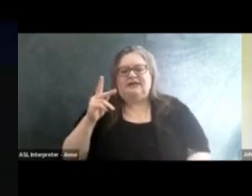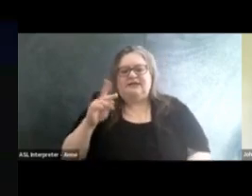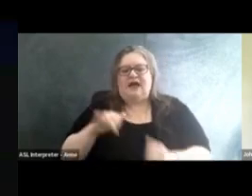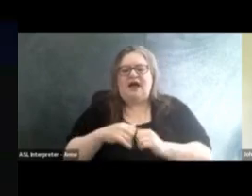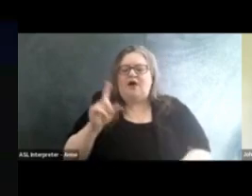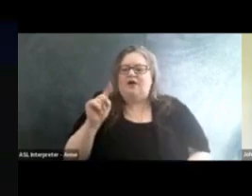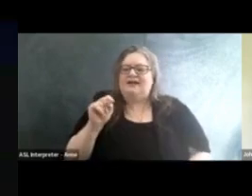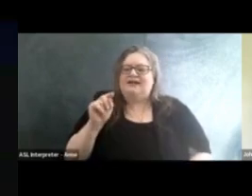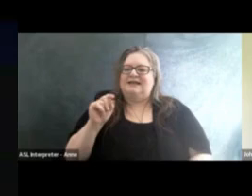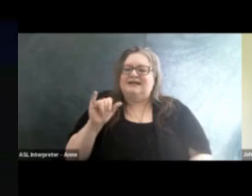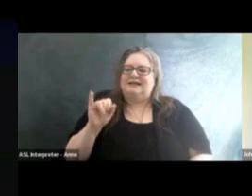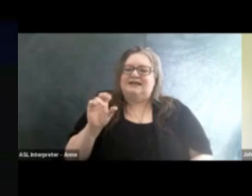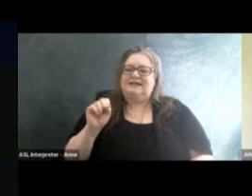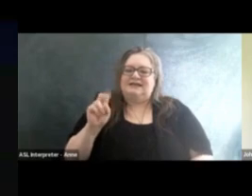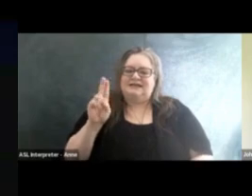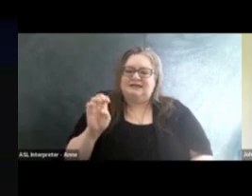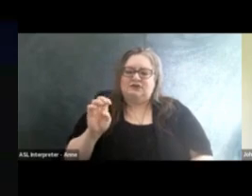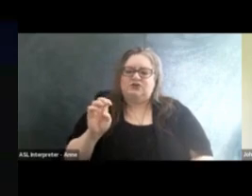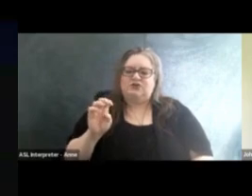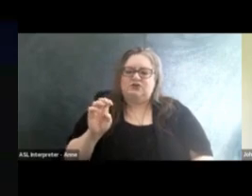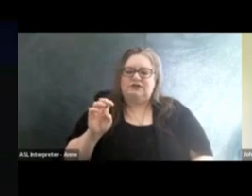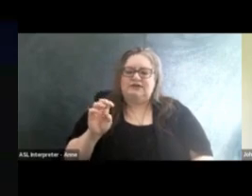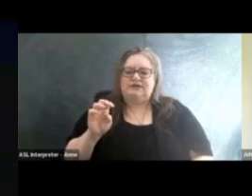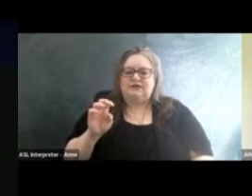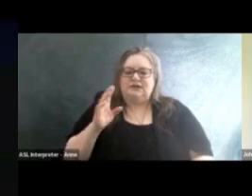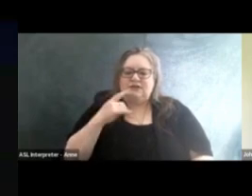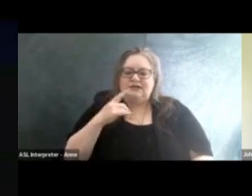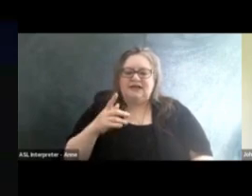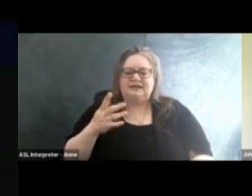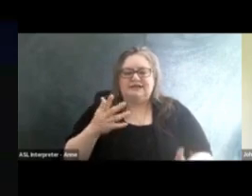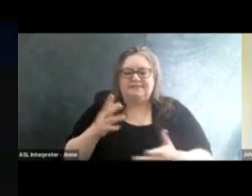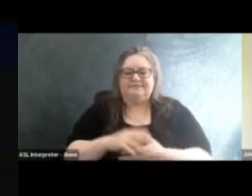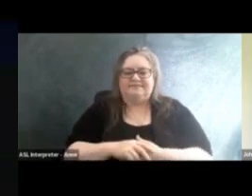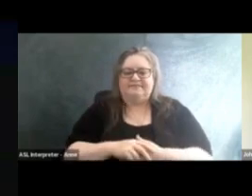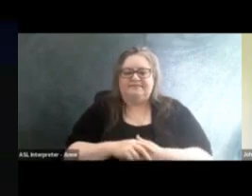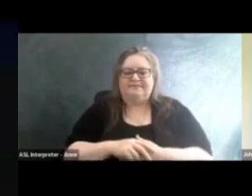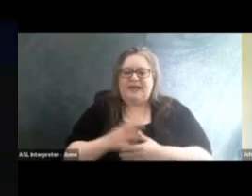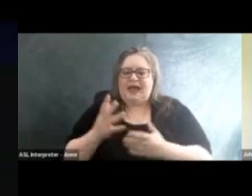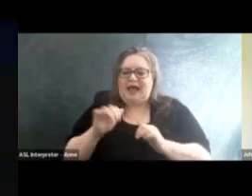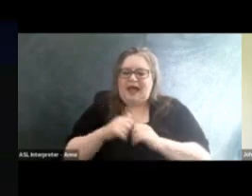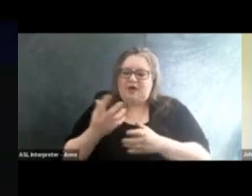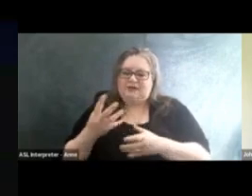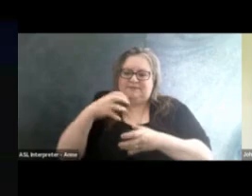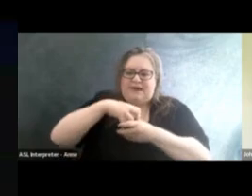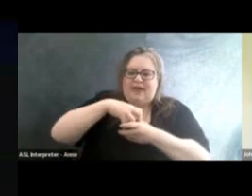of, I would say, kind of packed into the frontal areas. Means